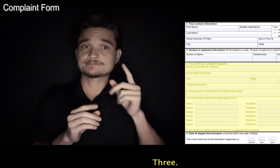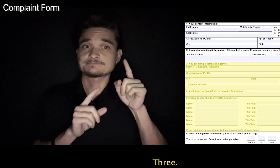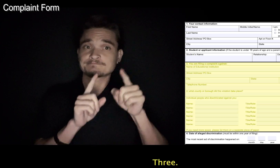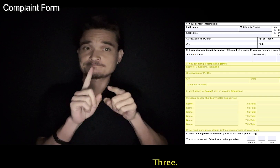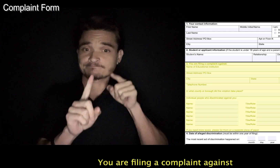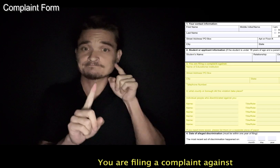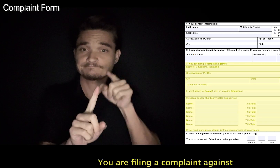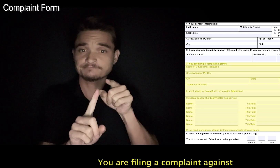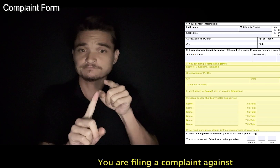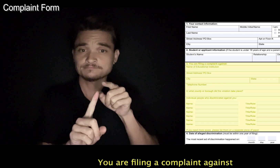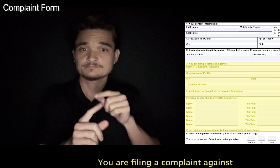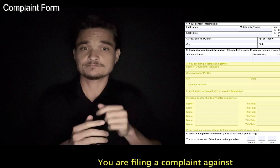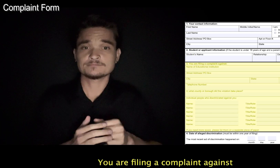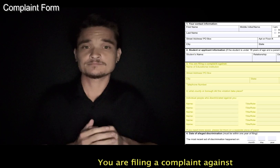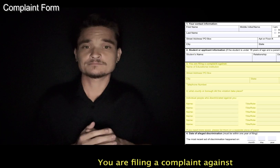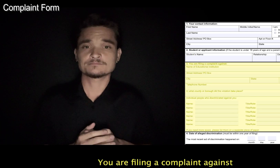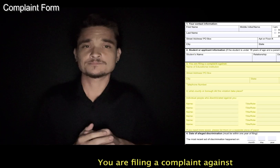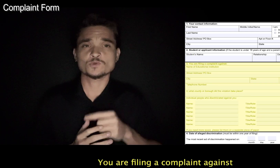Three. You are filing a complaint against